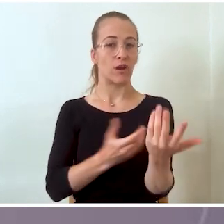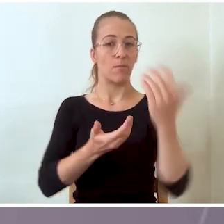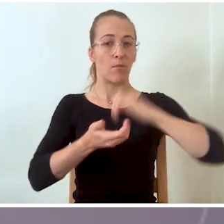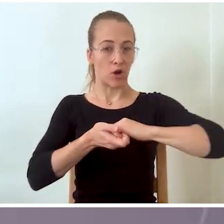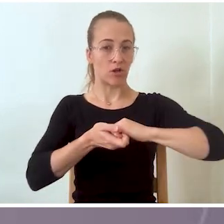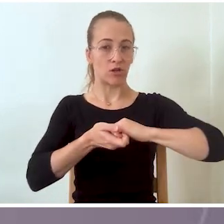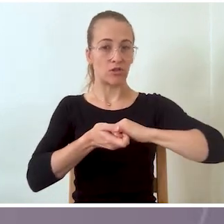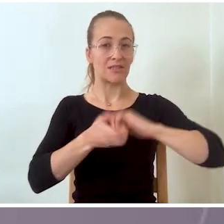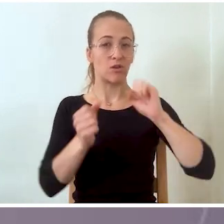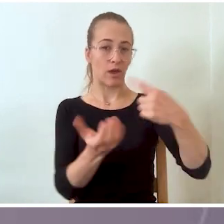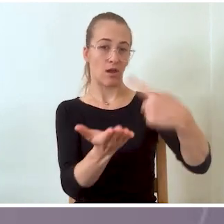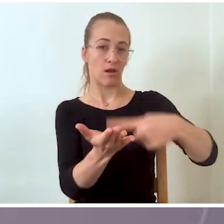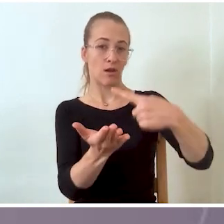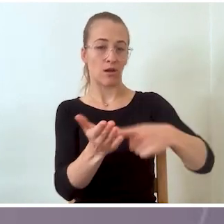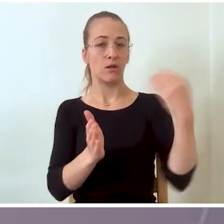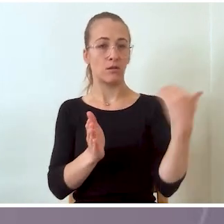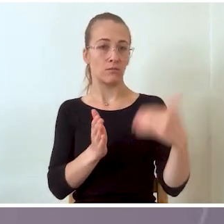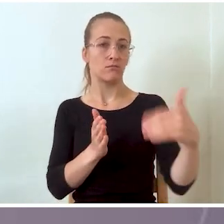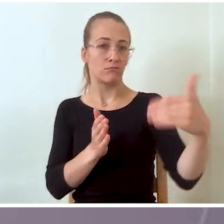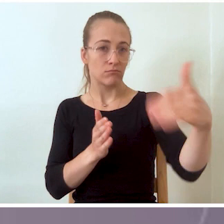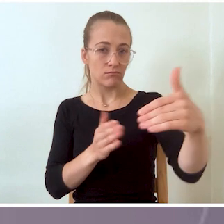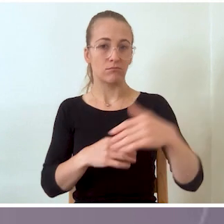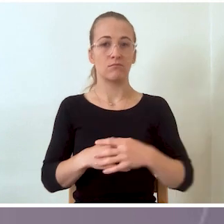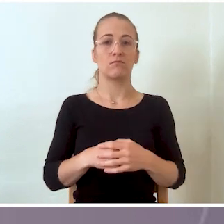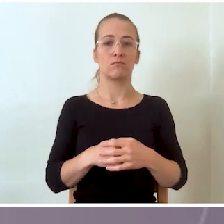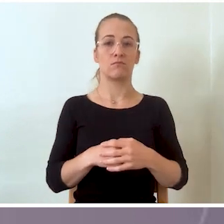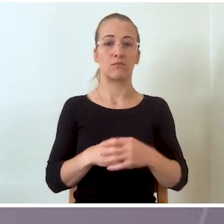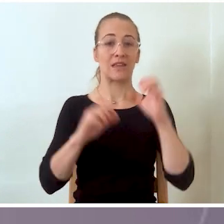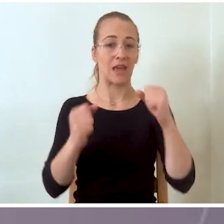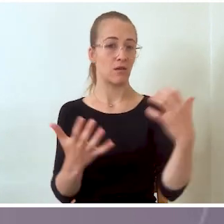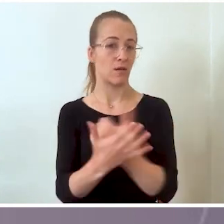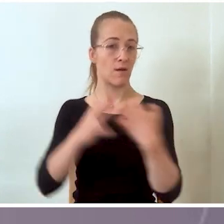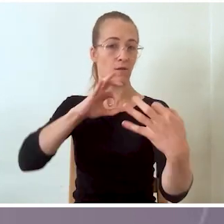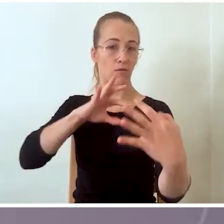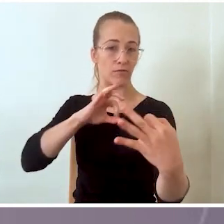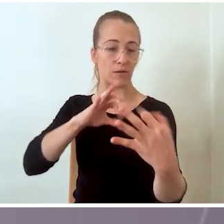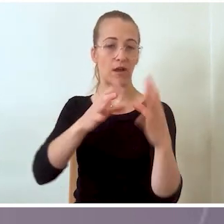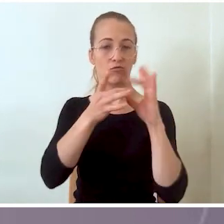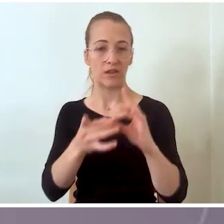that you can speak to on a regular basis that you can get feedback on accessibility.